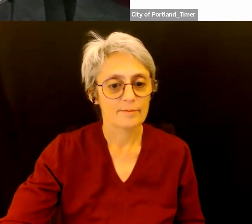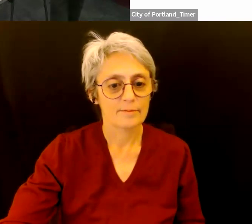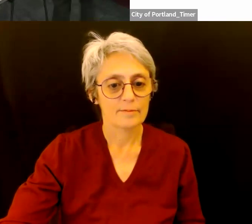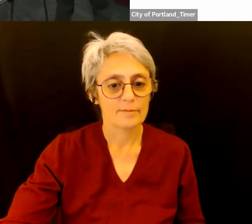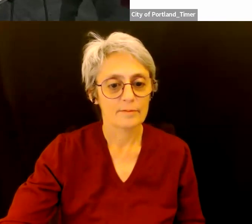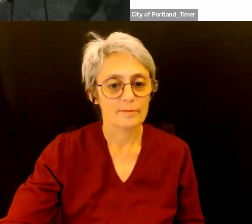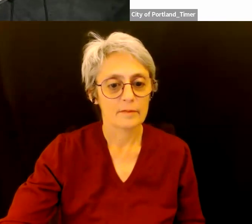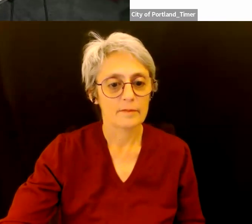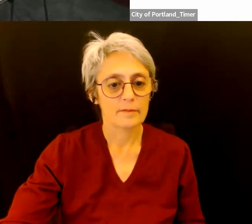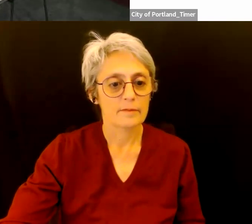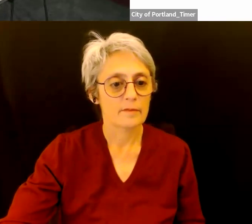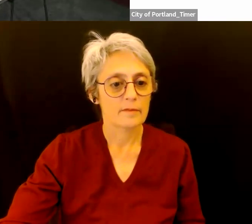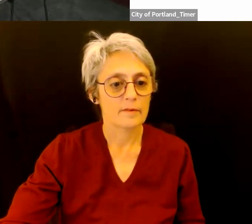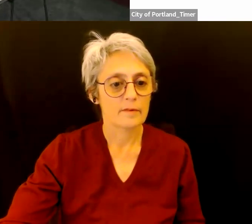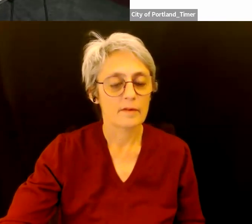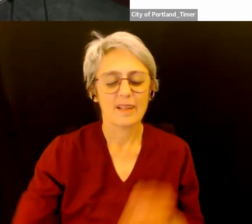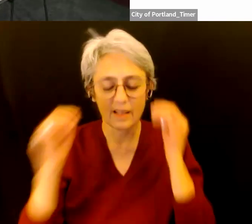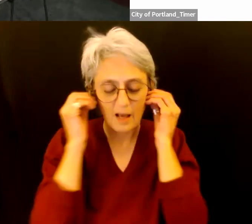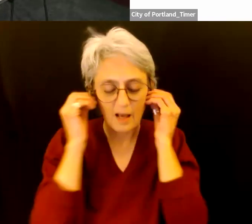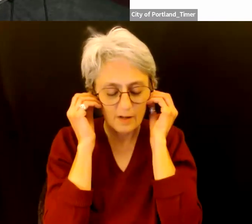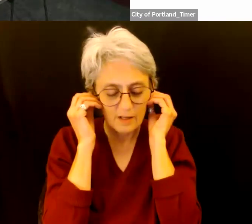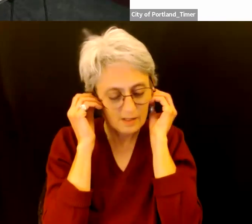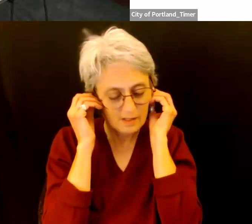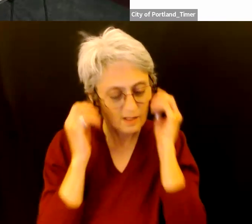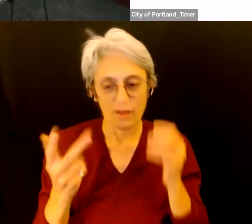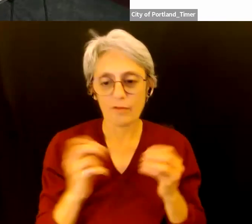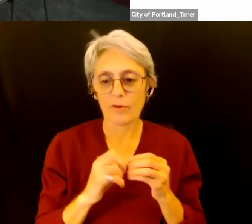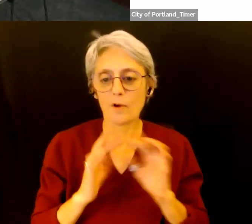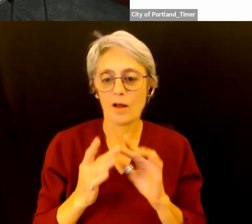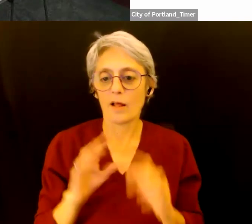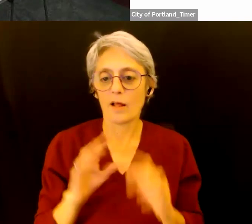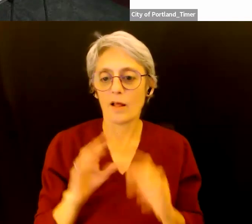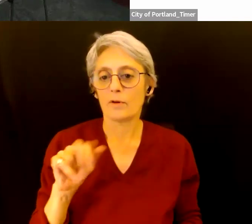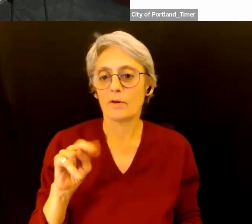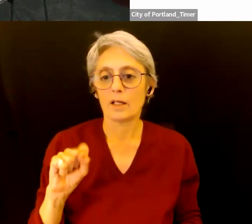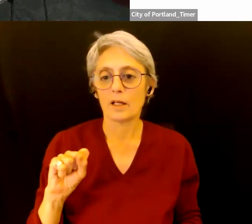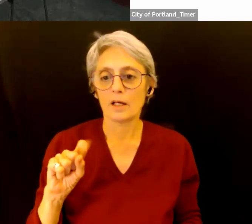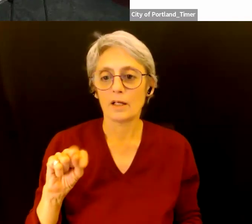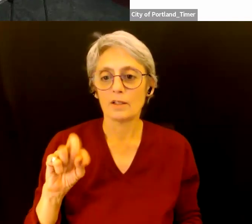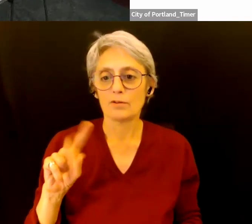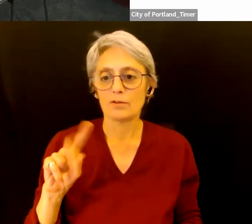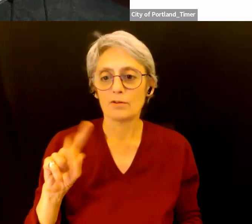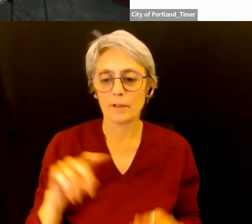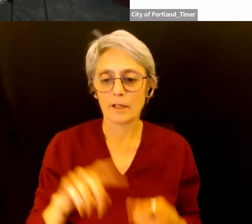And we'll take our next three online comments. Marina Dreeben, Shohai Kobayashi, and Rita Alves Stone.